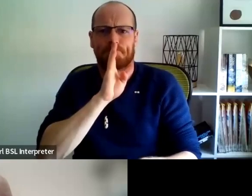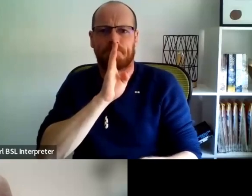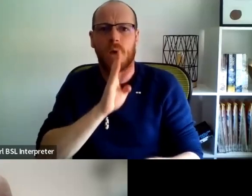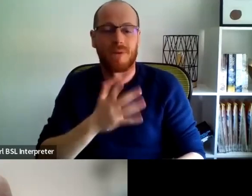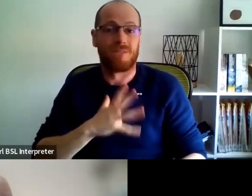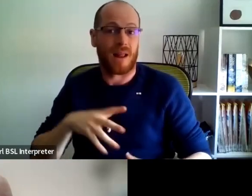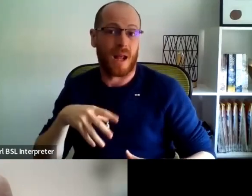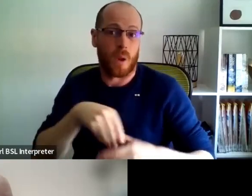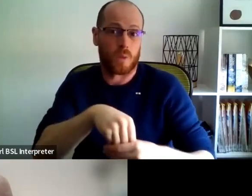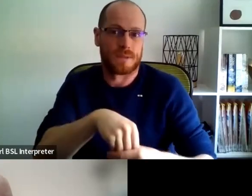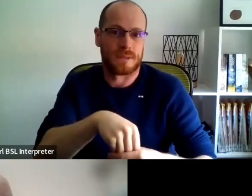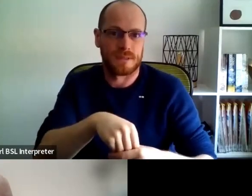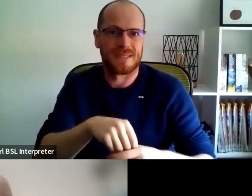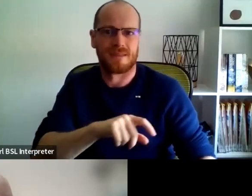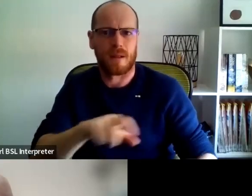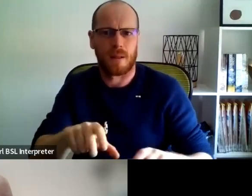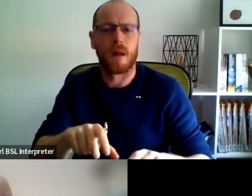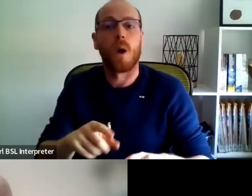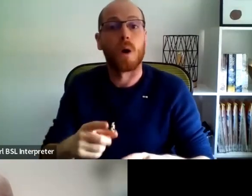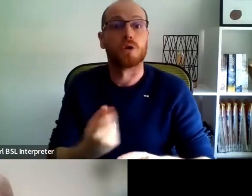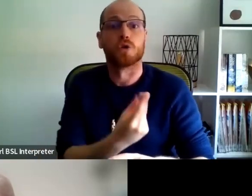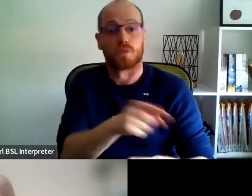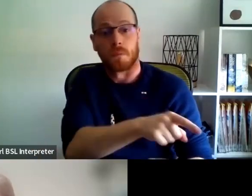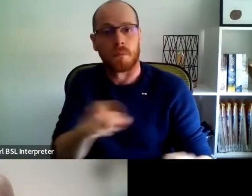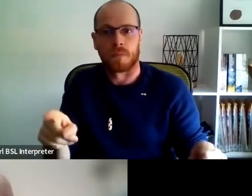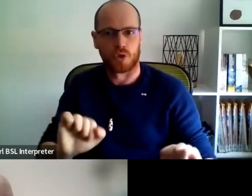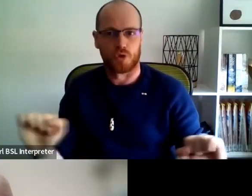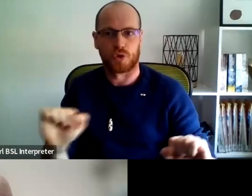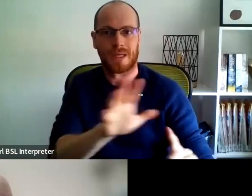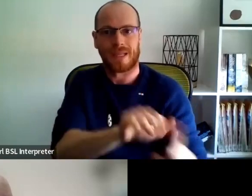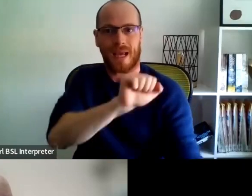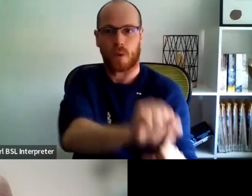who aren't diagnosed, I think that came up quite a lot, that there are adults, children that may